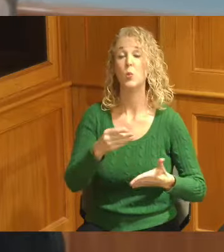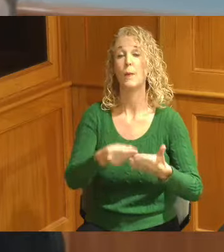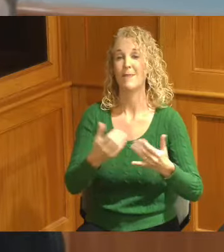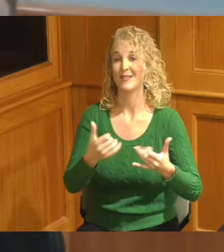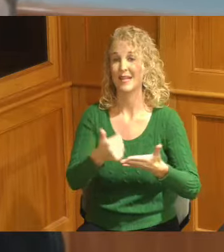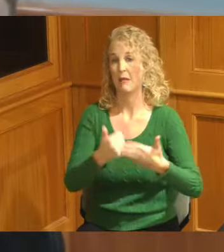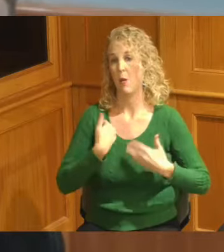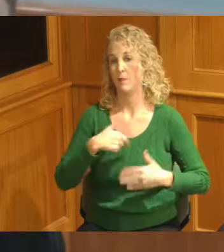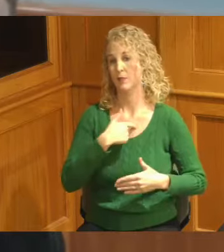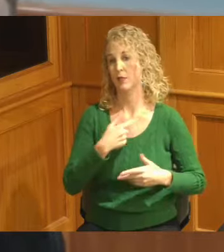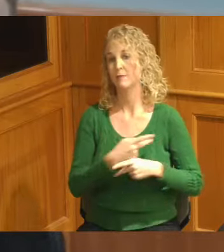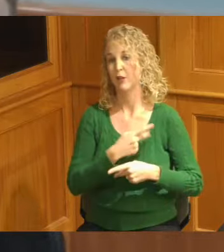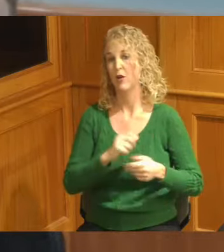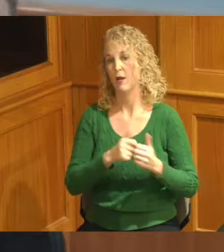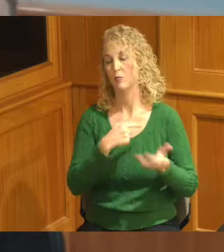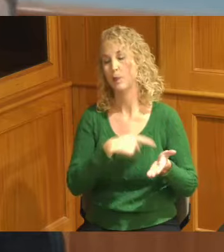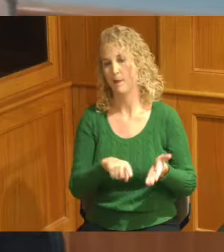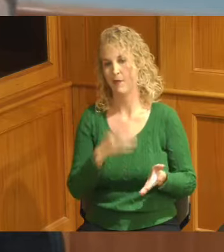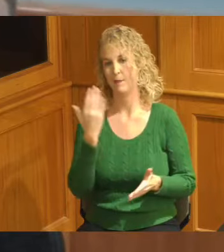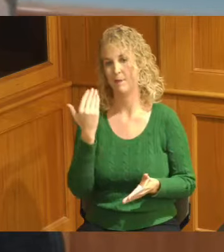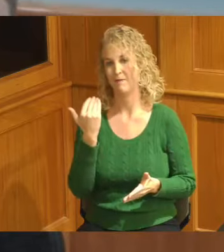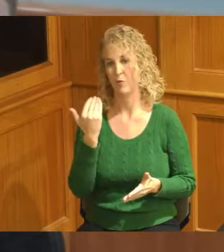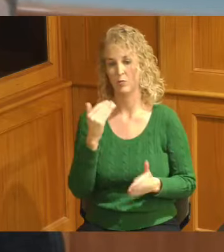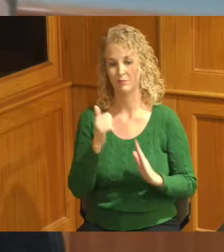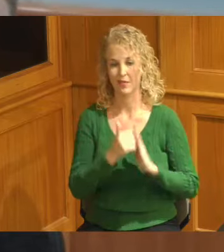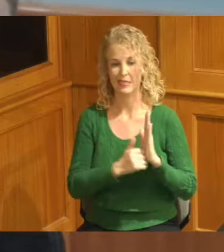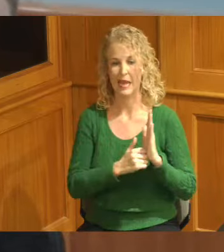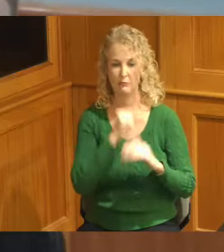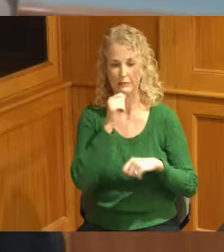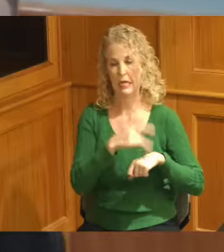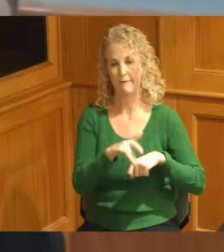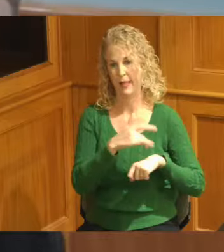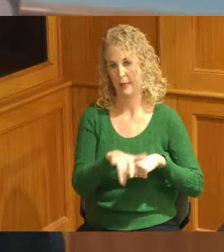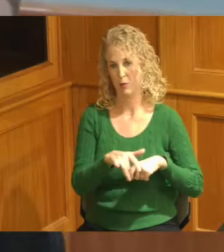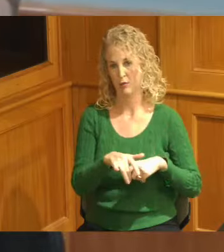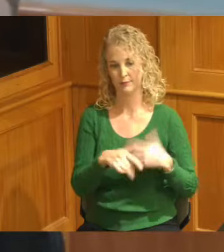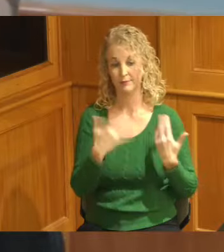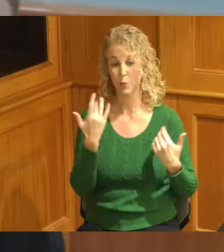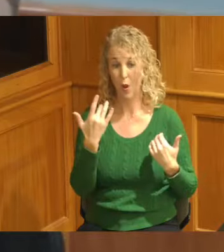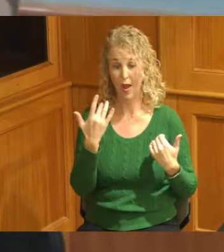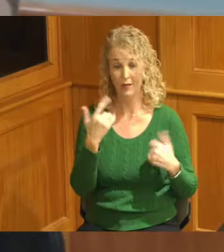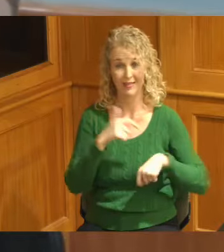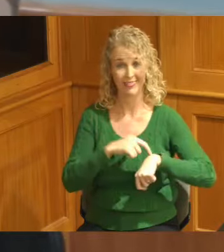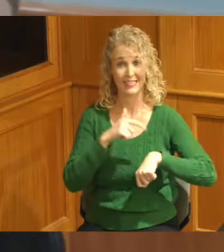Ohio EPA funds aren't directly available given the timing of of some of the site assessment work that